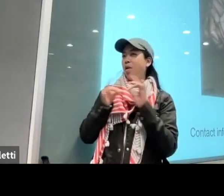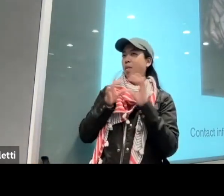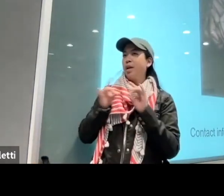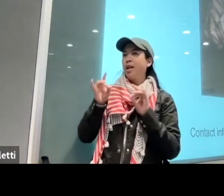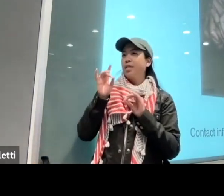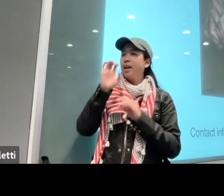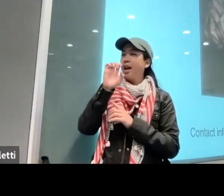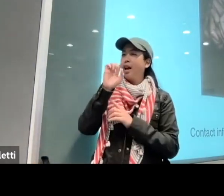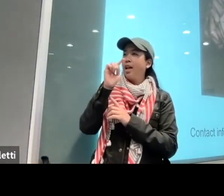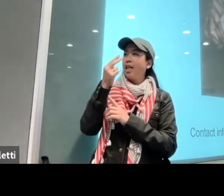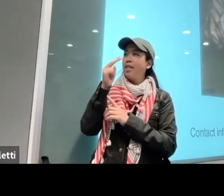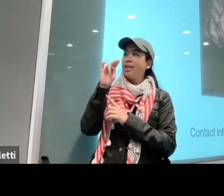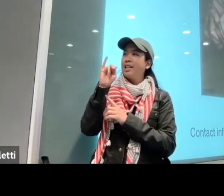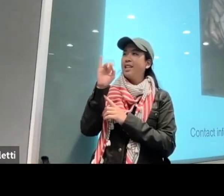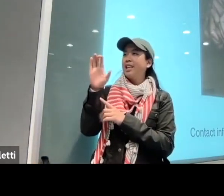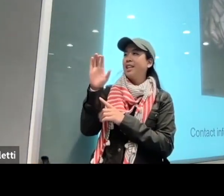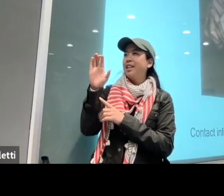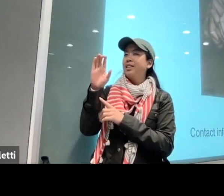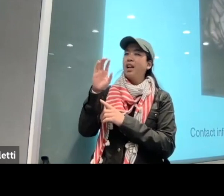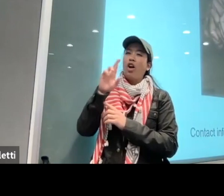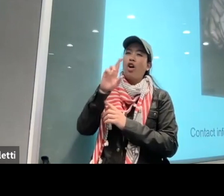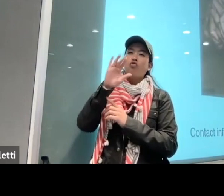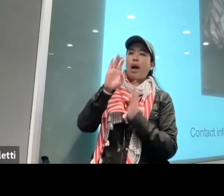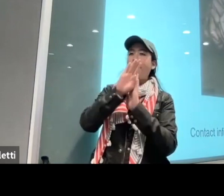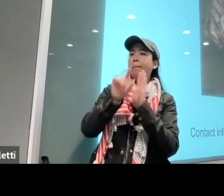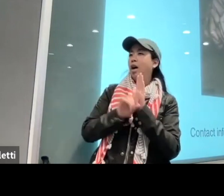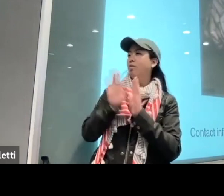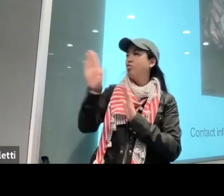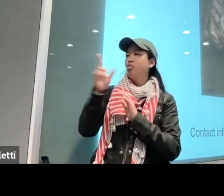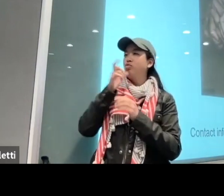thinking about that people who come from different cultures. And um,